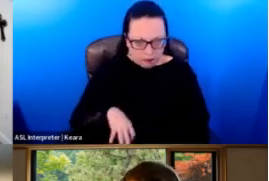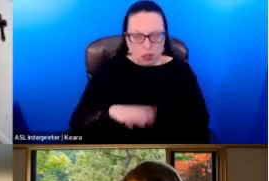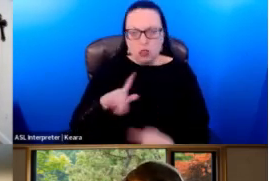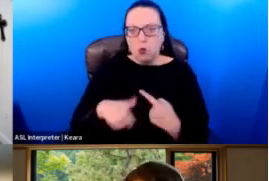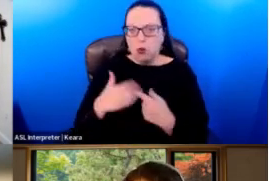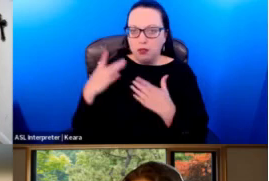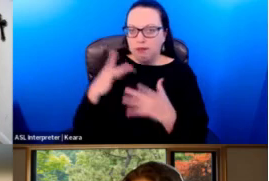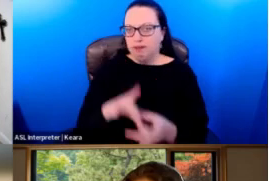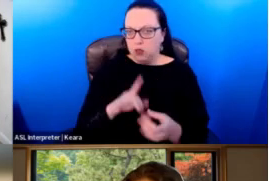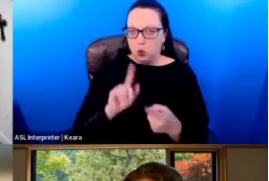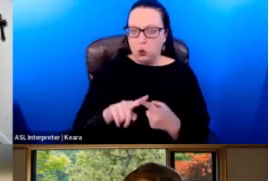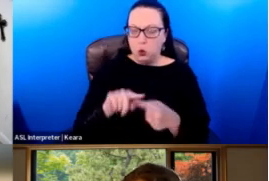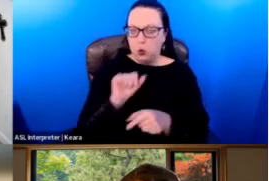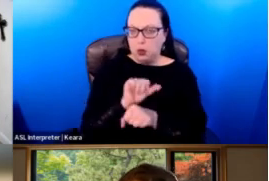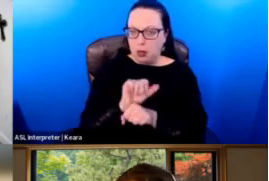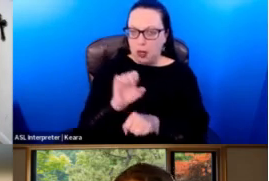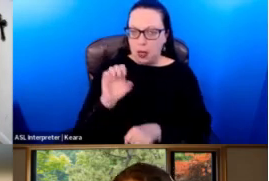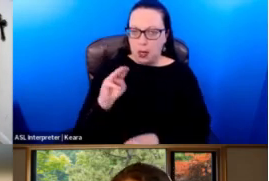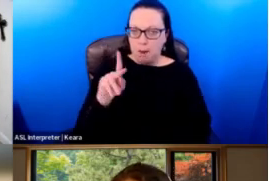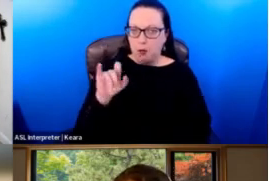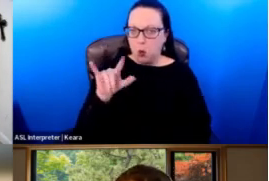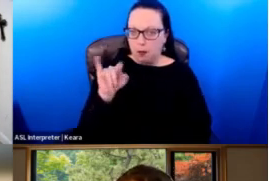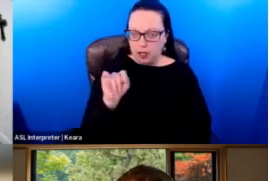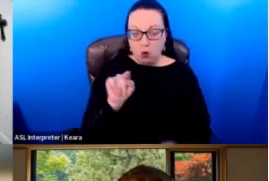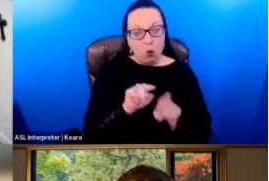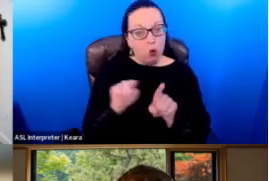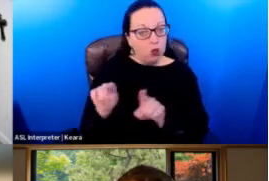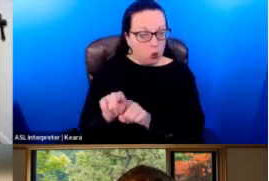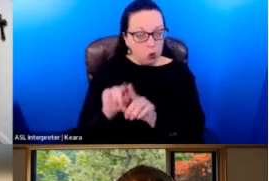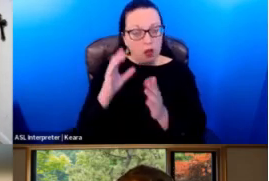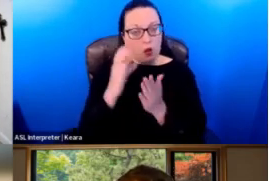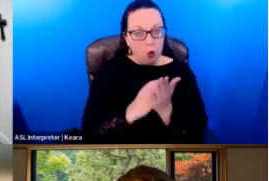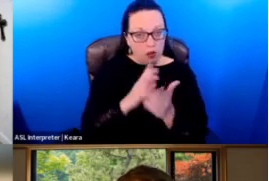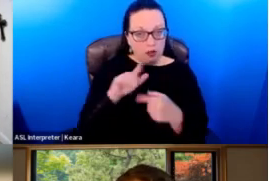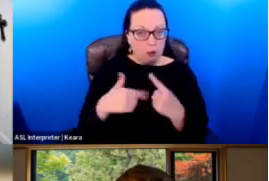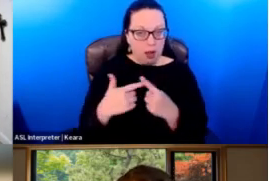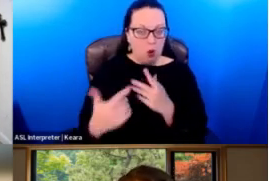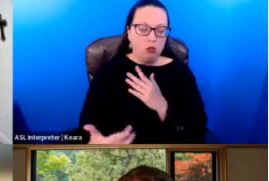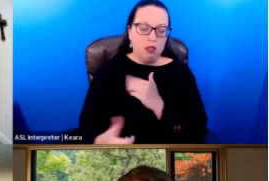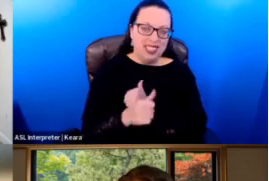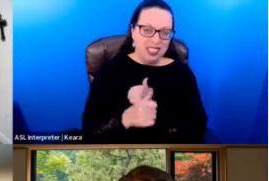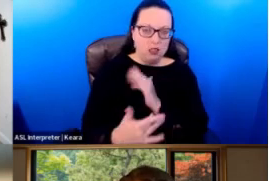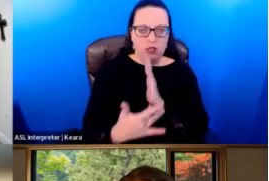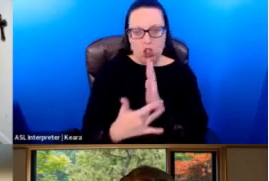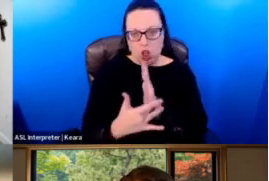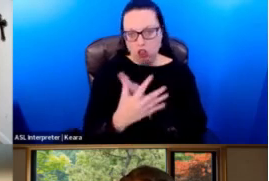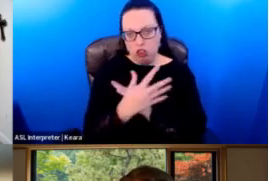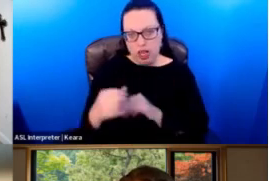resources for folks with disabilities and their support staff, especially if these individuals are interested in